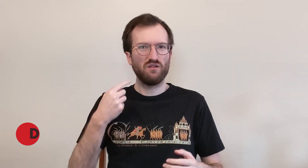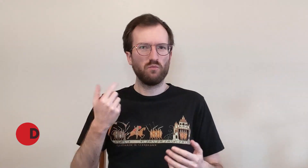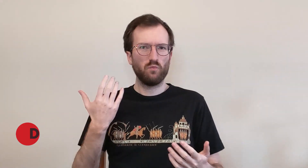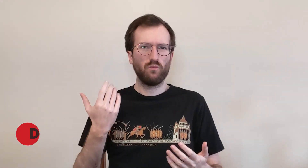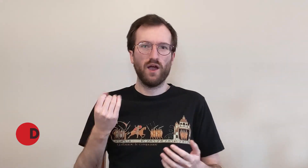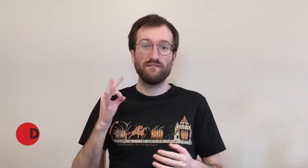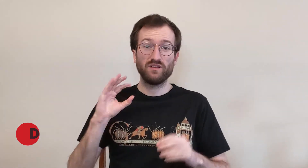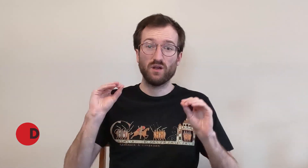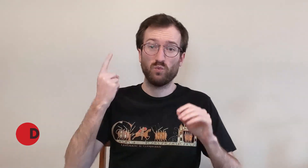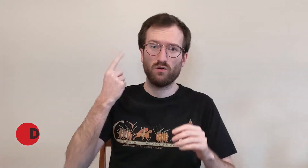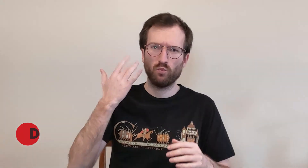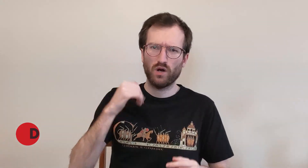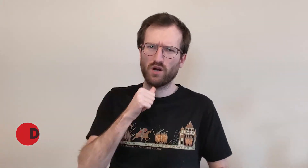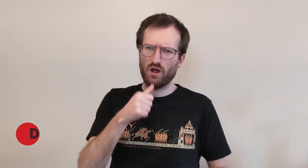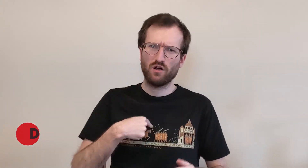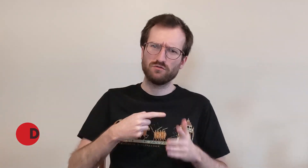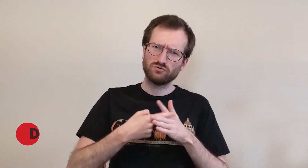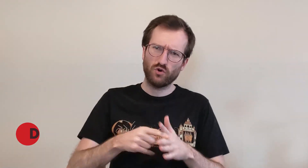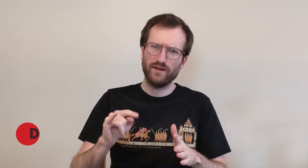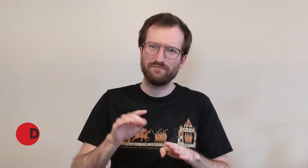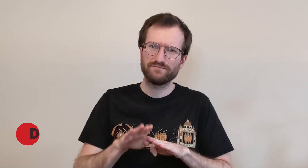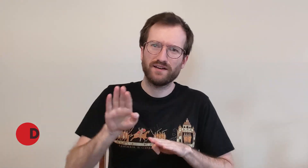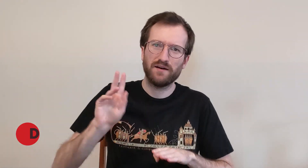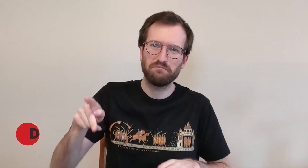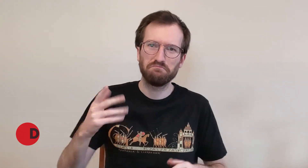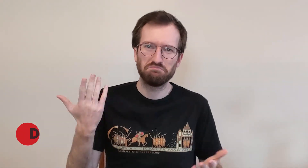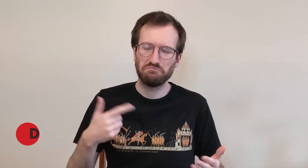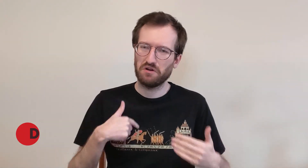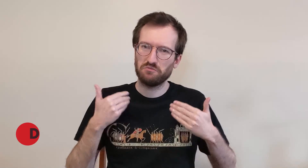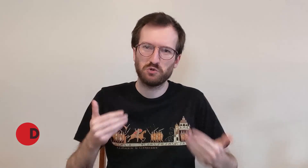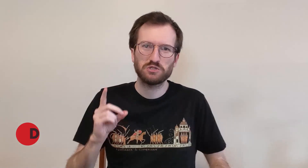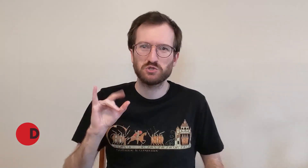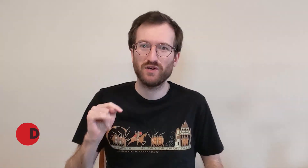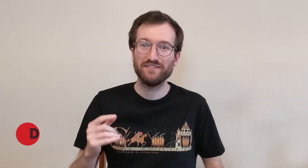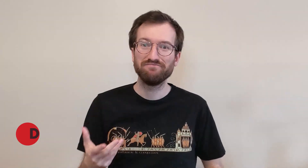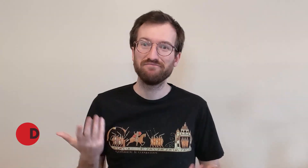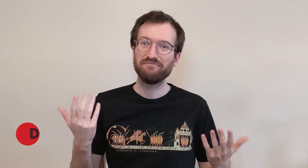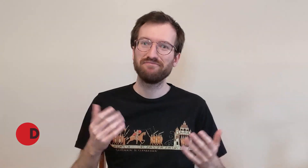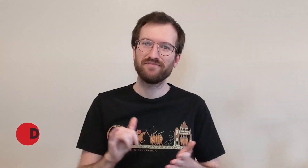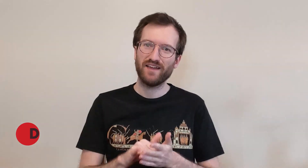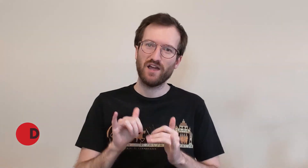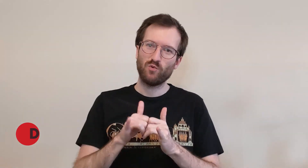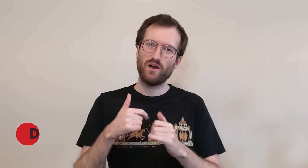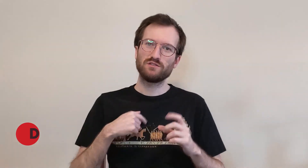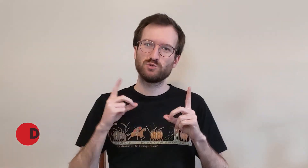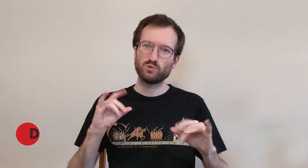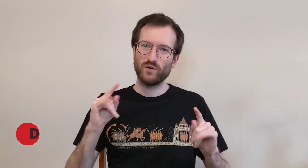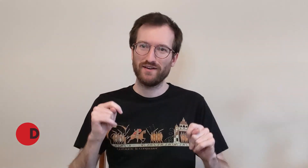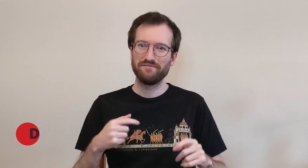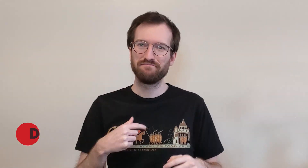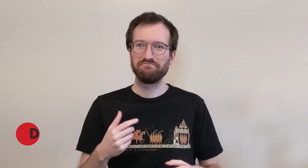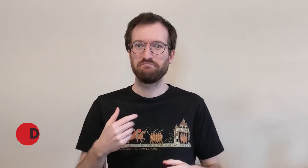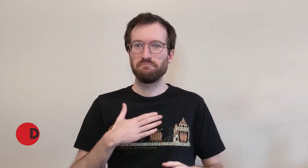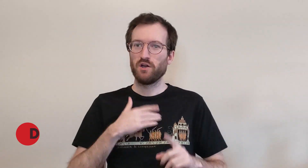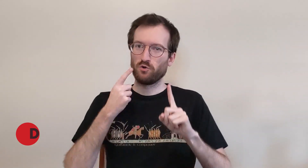I thought, "If no one is doing it, why don’t I start by taking the first step?" So, I went ahead and did it. That’s how I do it.